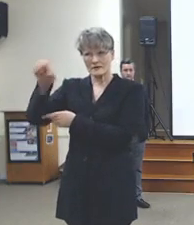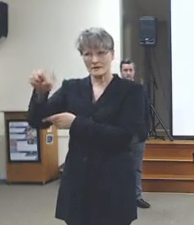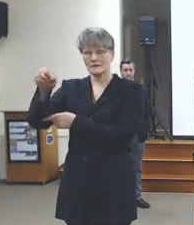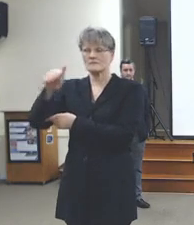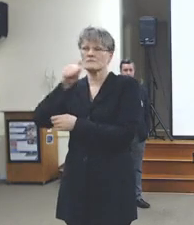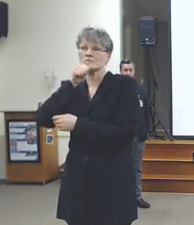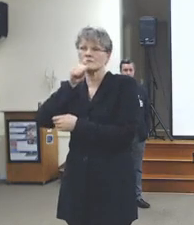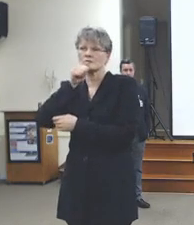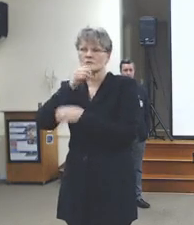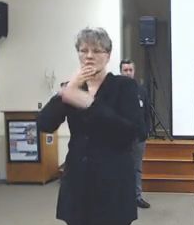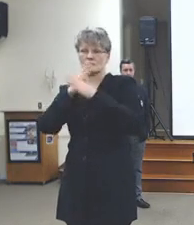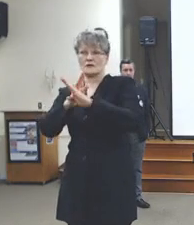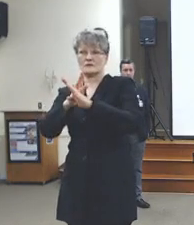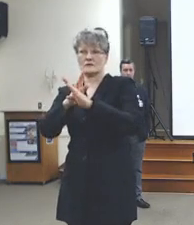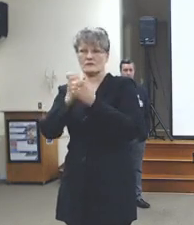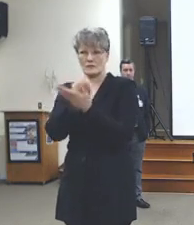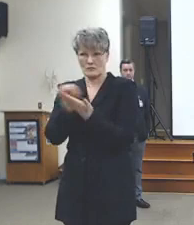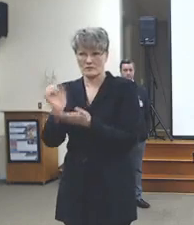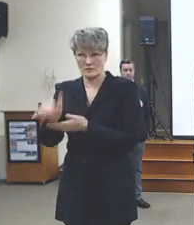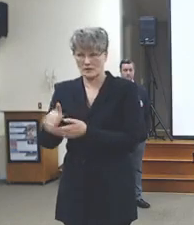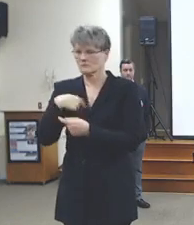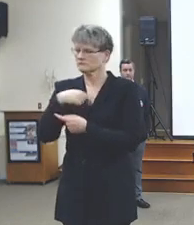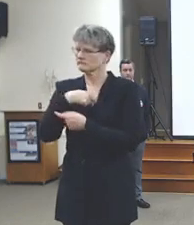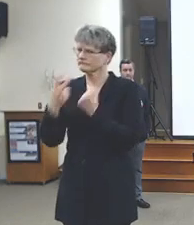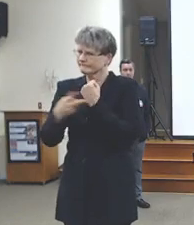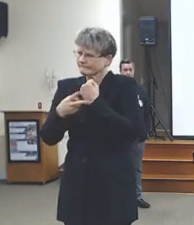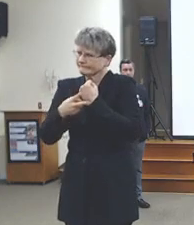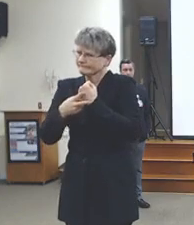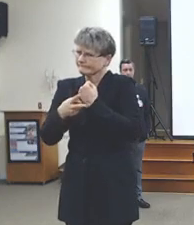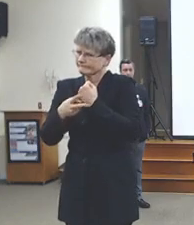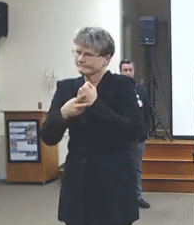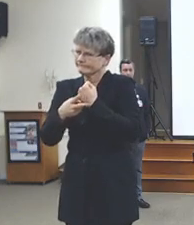professionally and we need to protect our staff and we've had a couple of